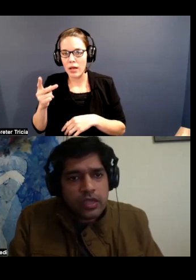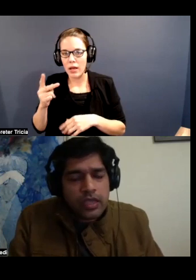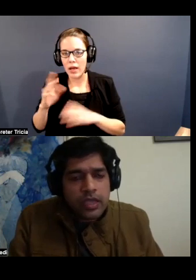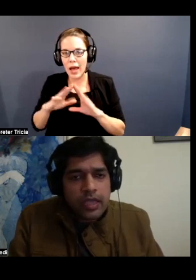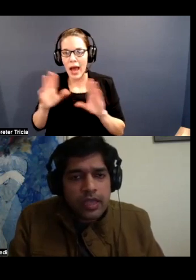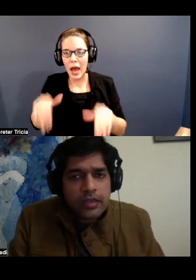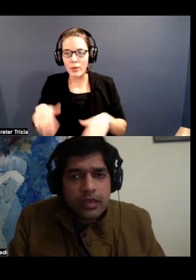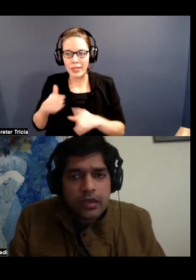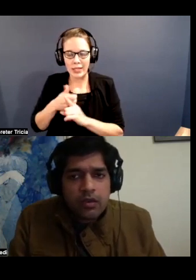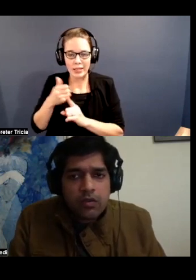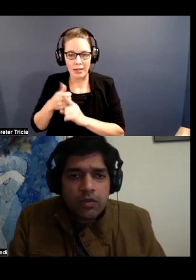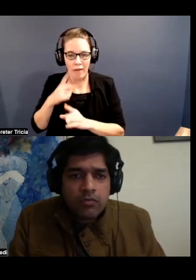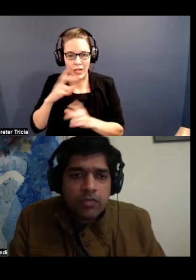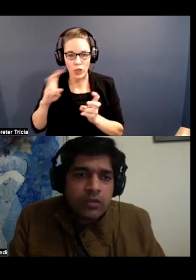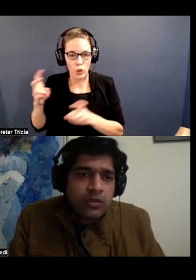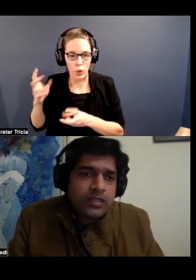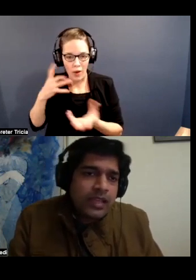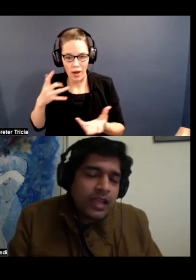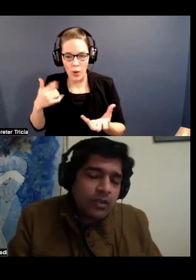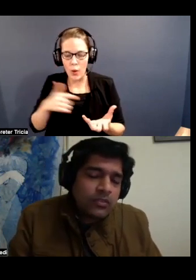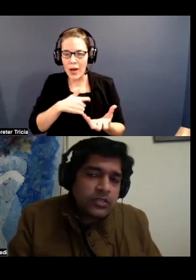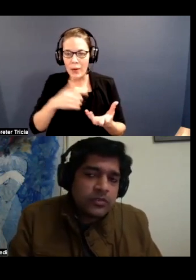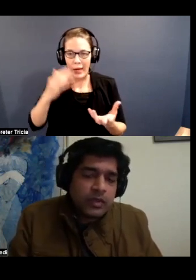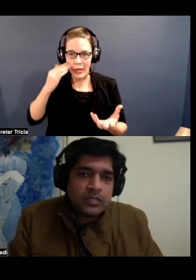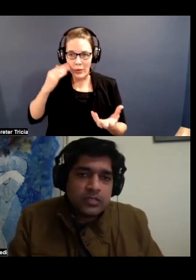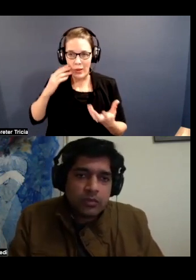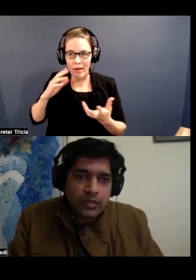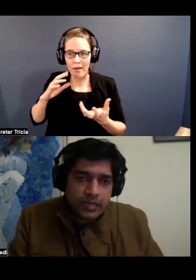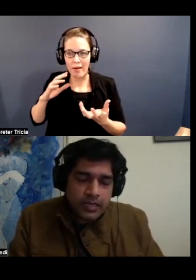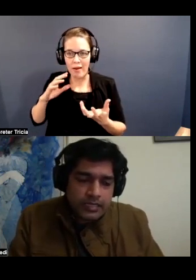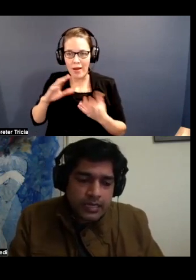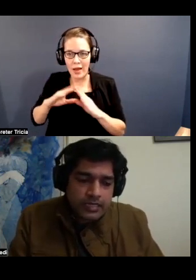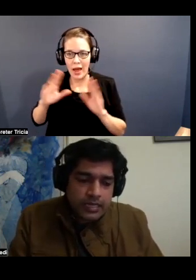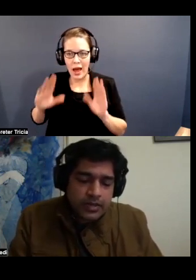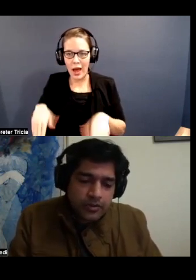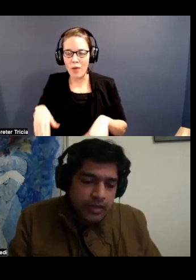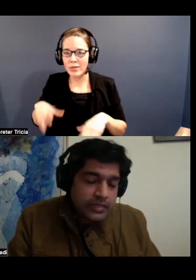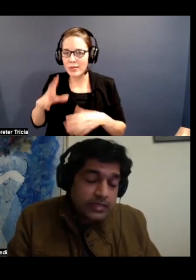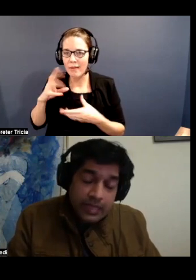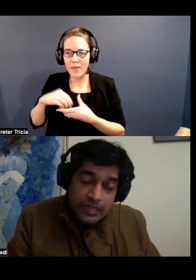And what we know is that housing that reminds so many things. It reminds health.